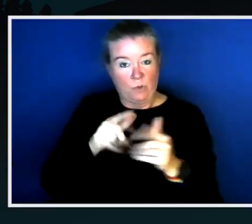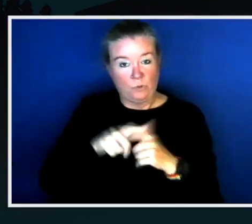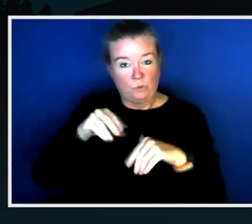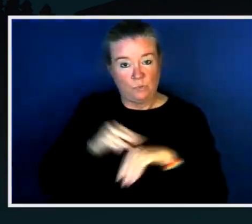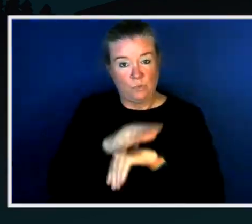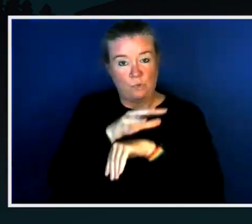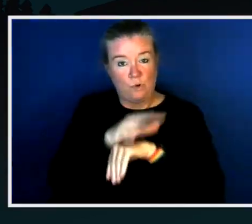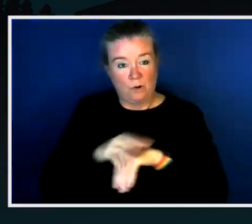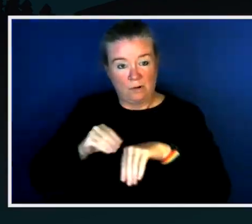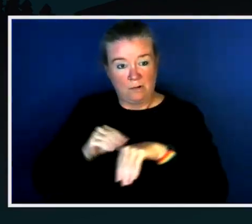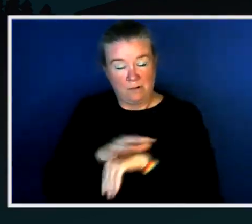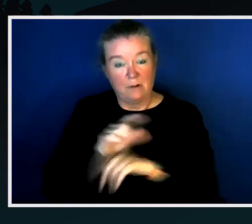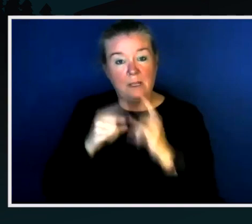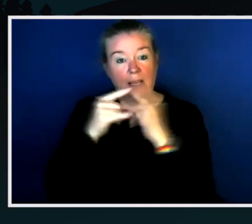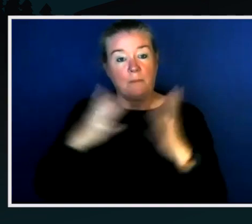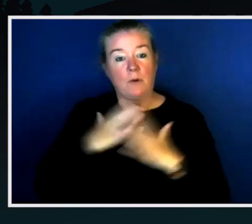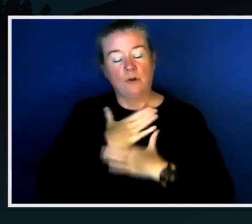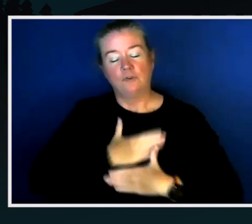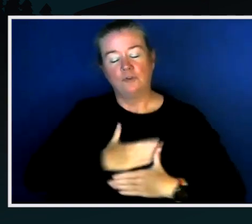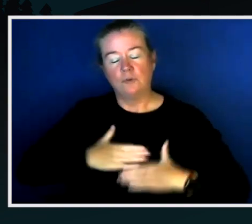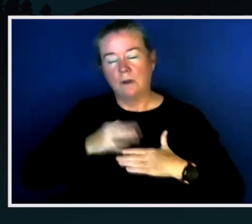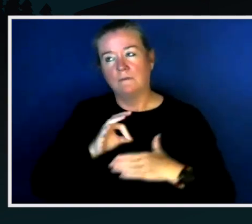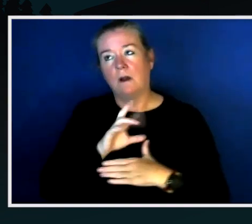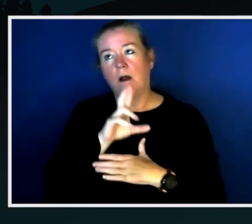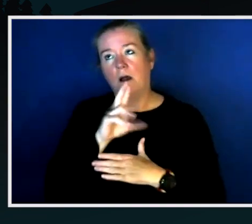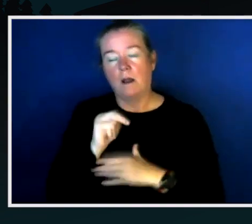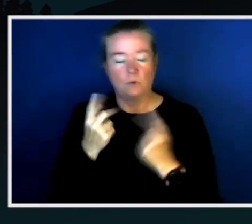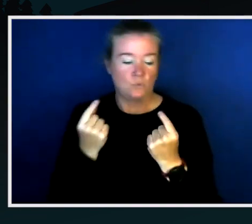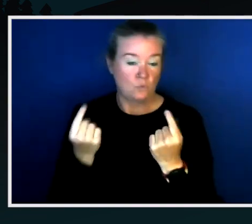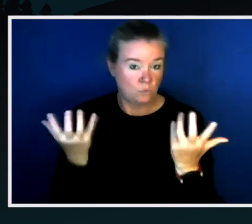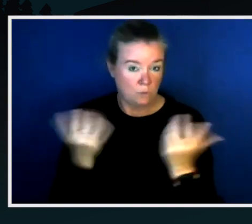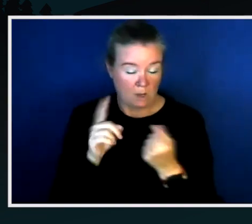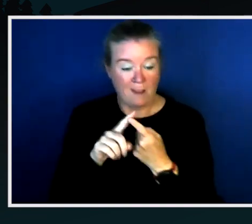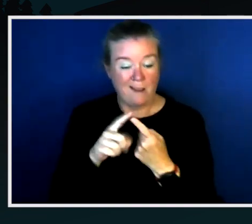Campers enjoy lots of fun activities at camp, including a recent soda bottle rocket project.